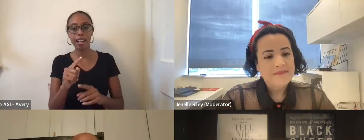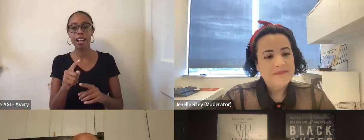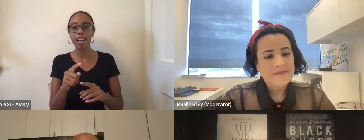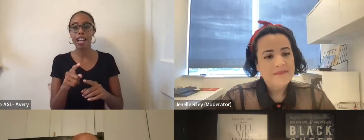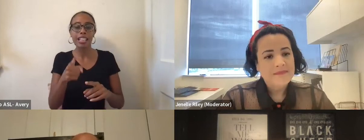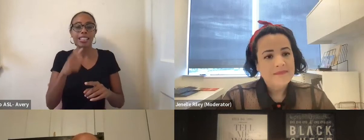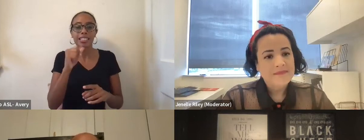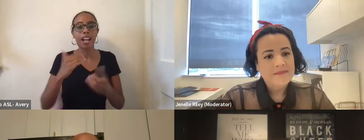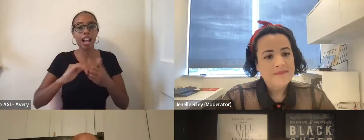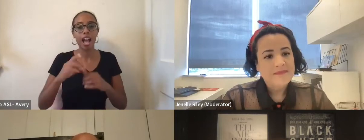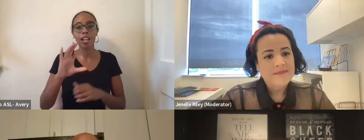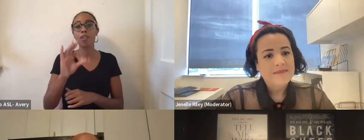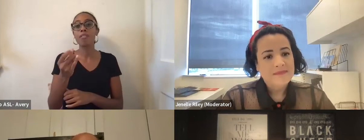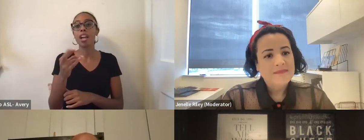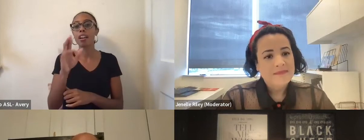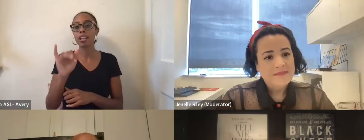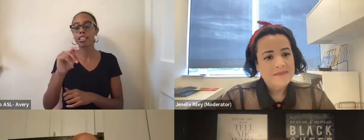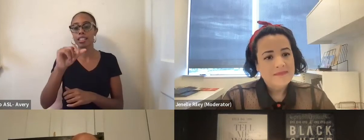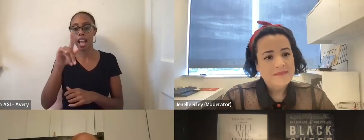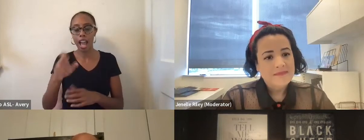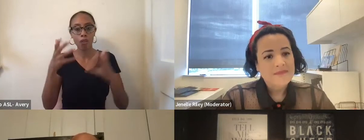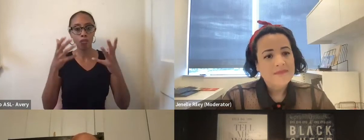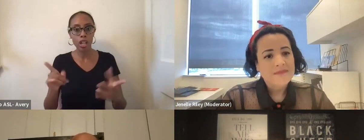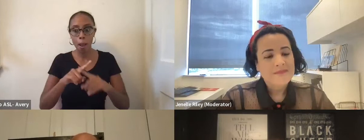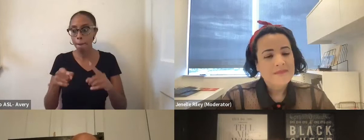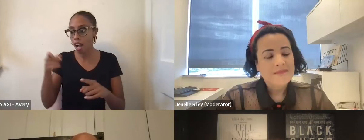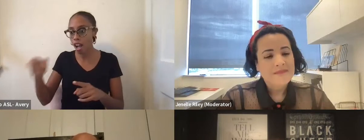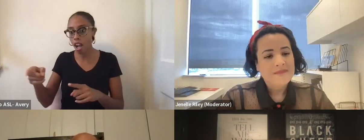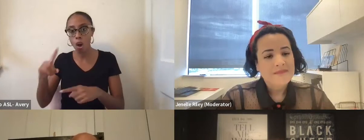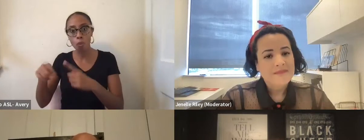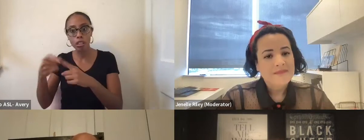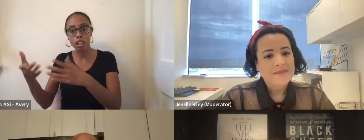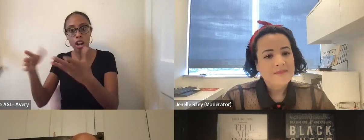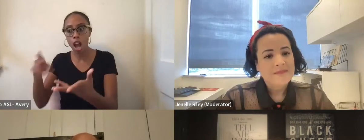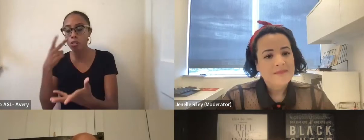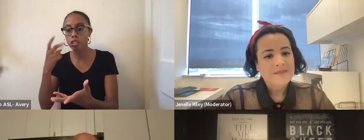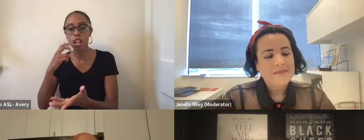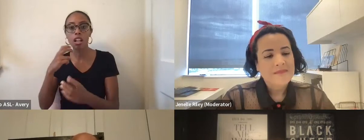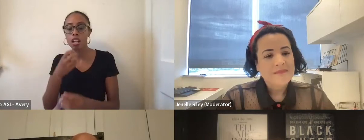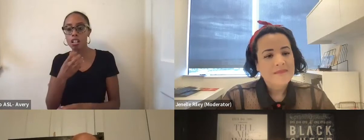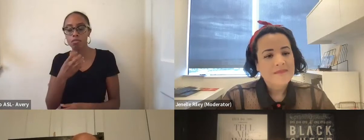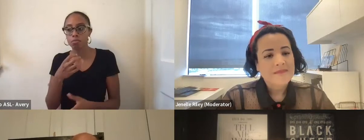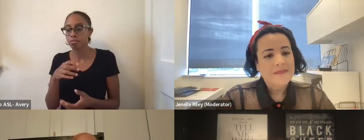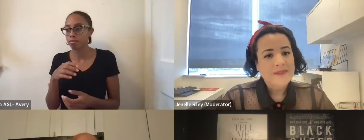And I suspect a lot of people will respond to that and it might invite them back to think about where they were when they first heard the news.